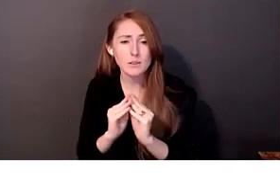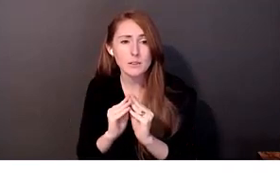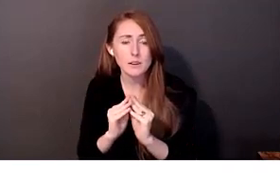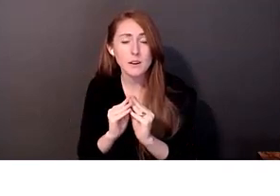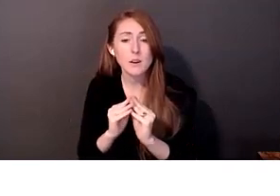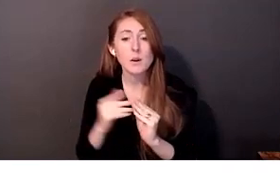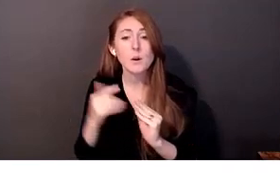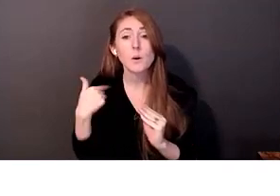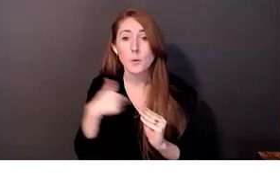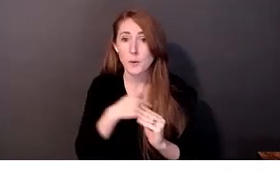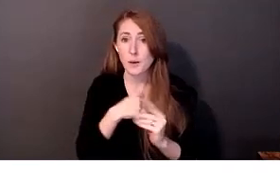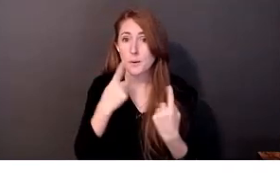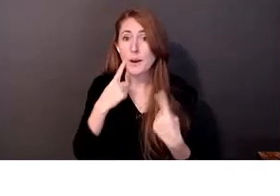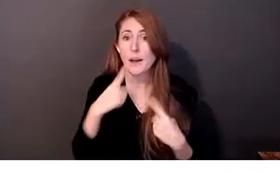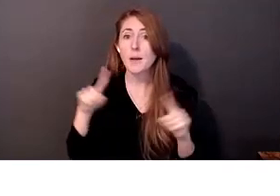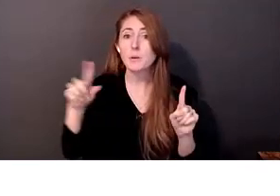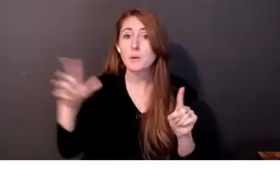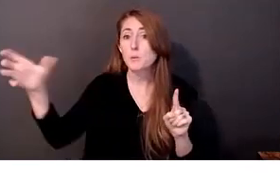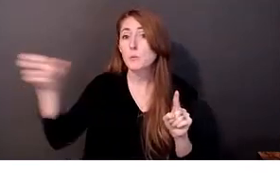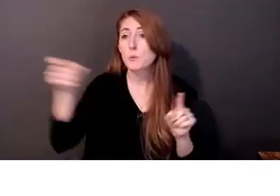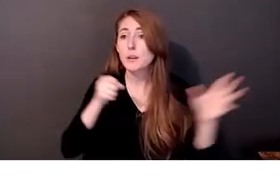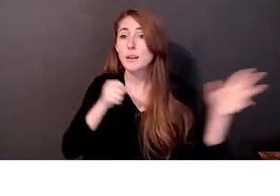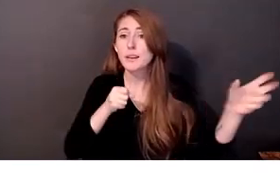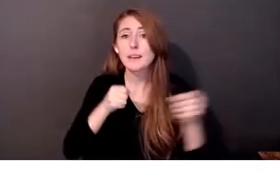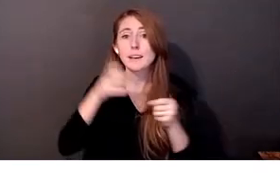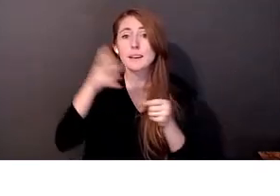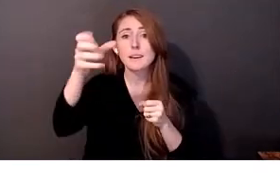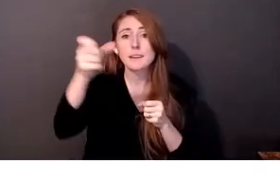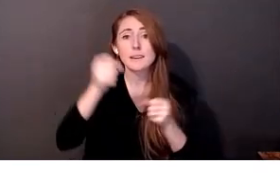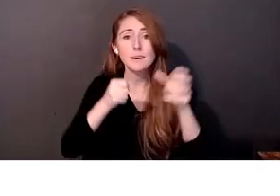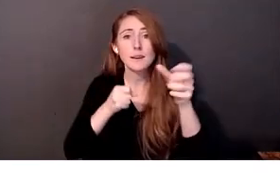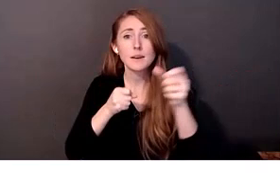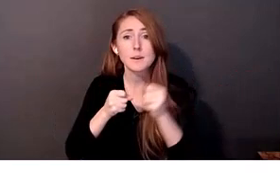from across the country to participate.